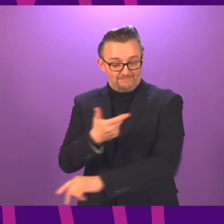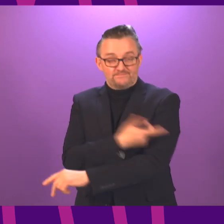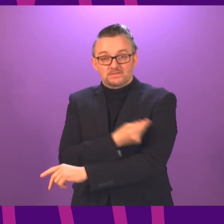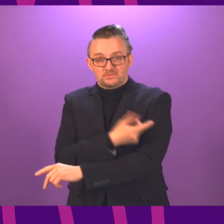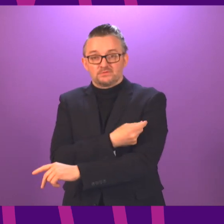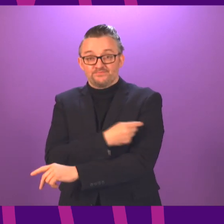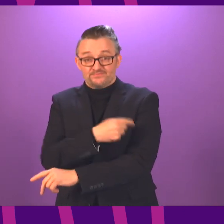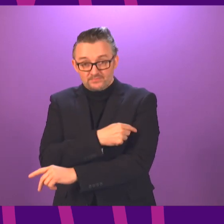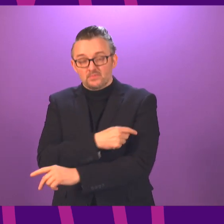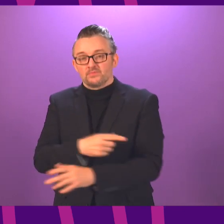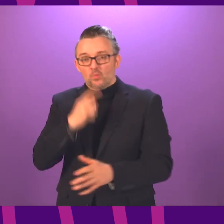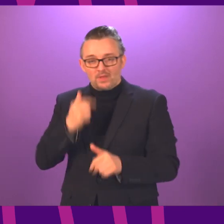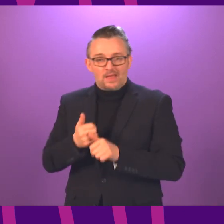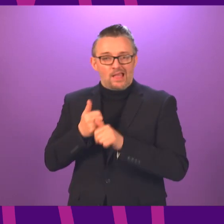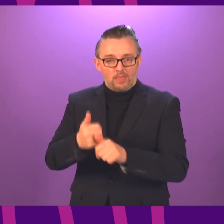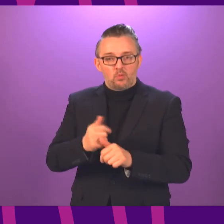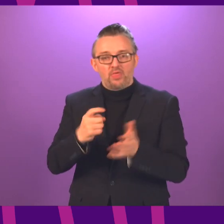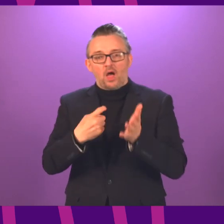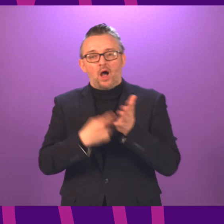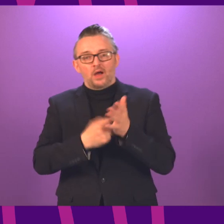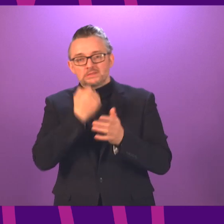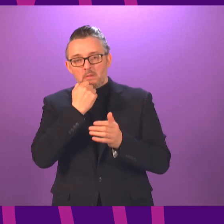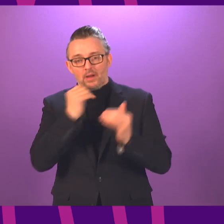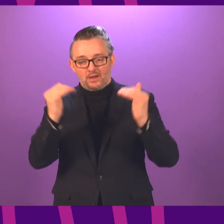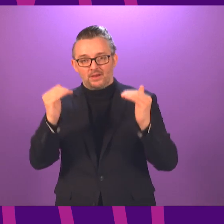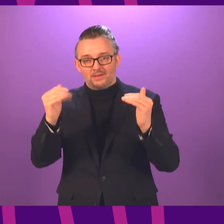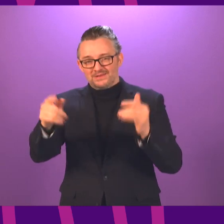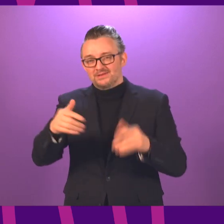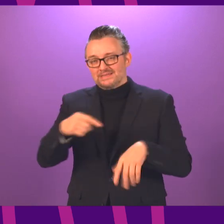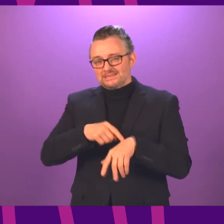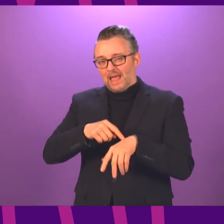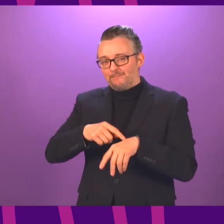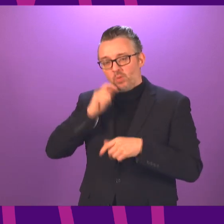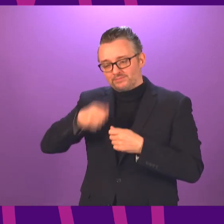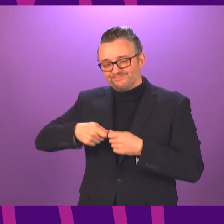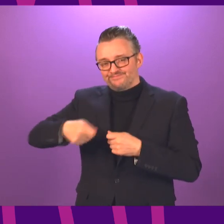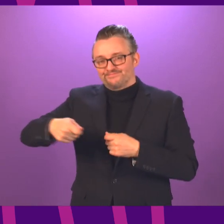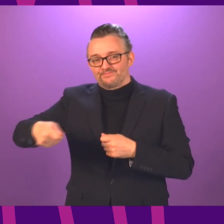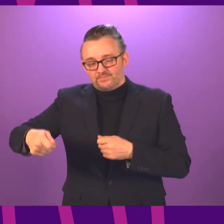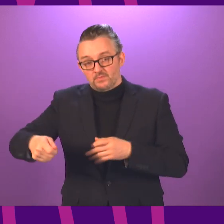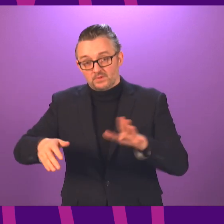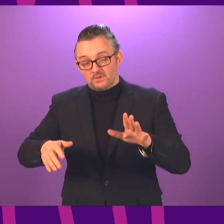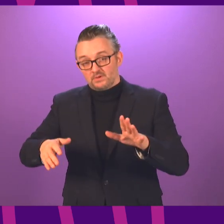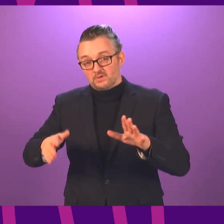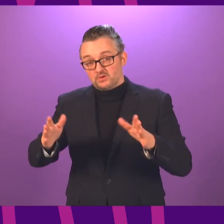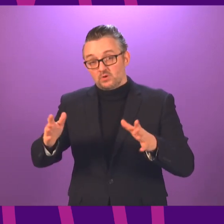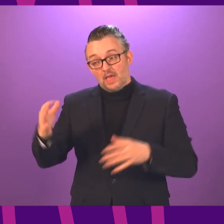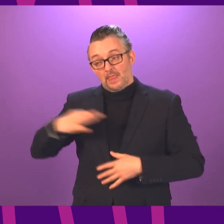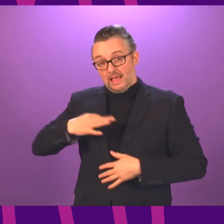have a significant impact on the R number. However, that will take a bit more time, so the bottom line—and this is the clear message from our clinical advisers—is that at this